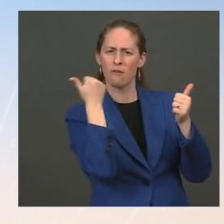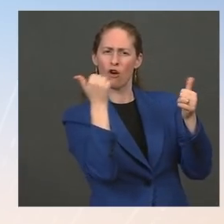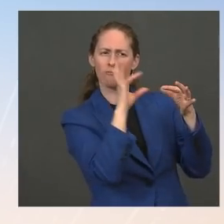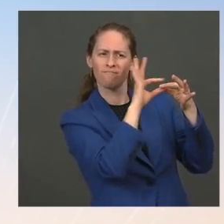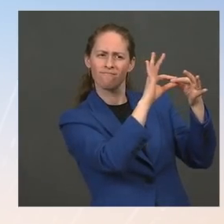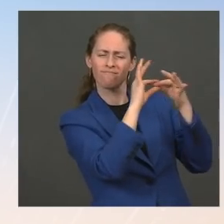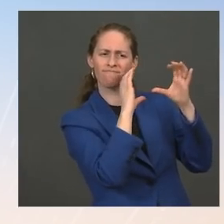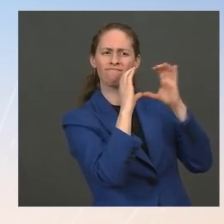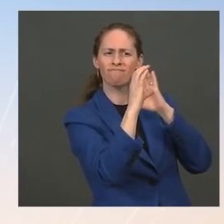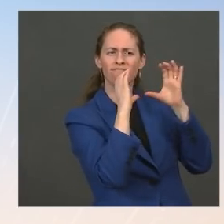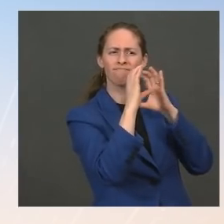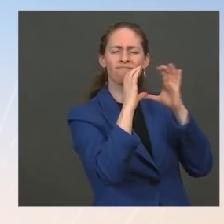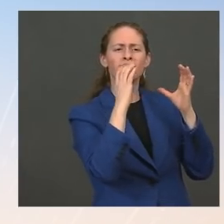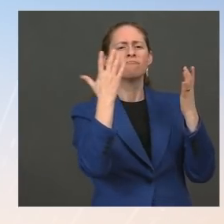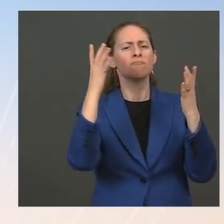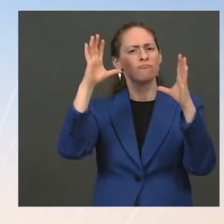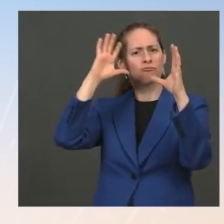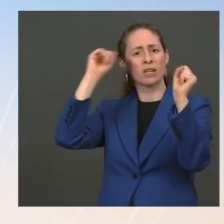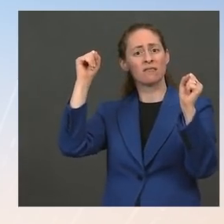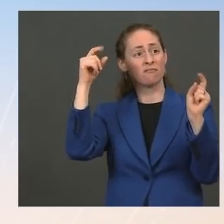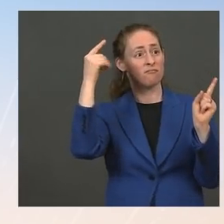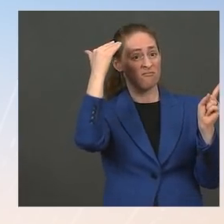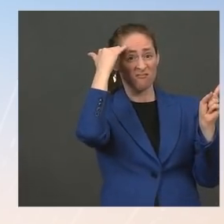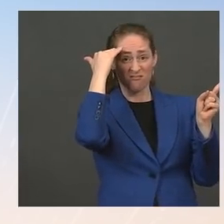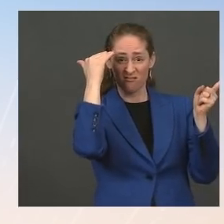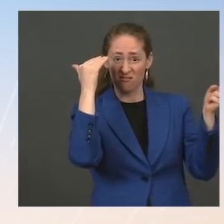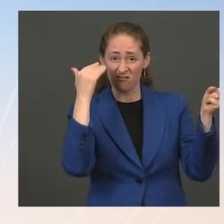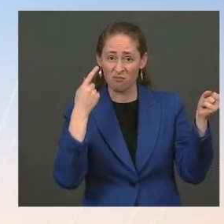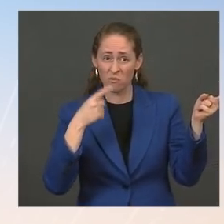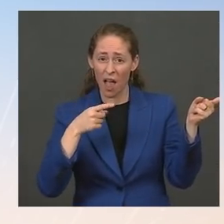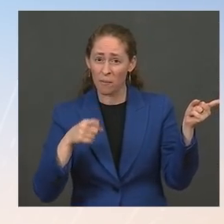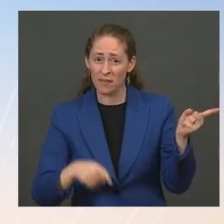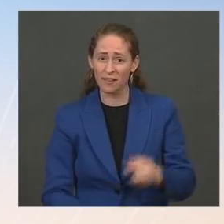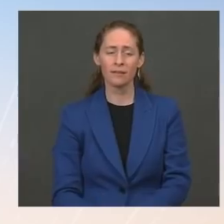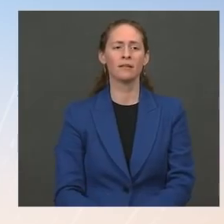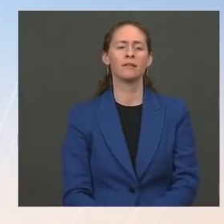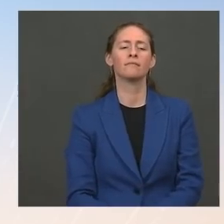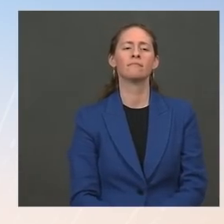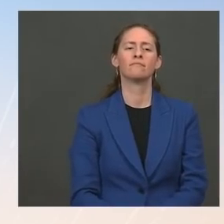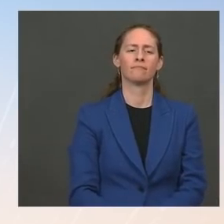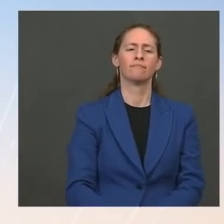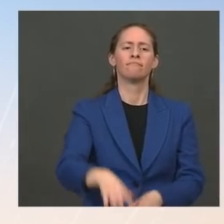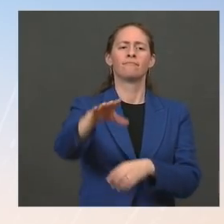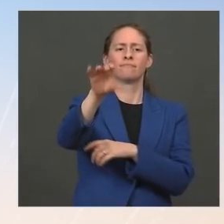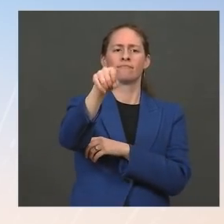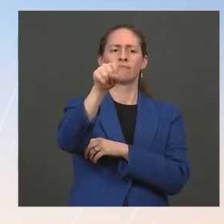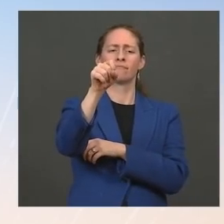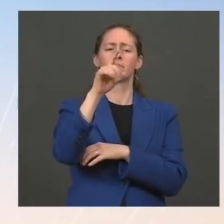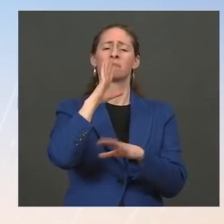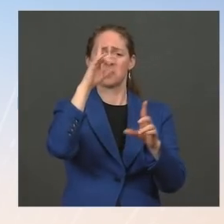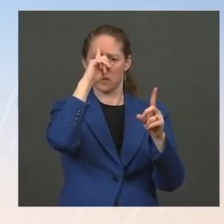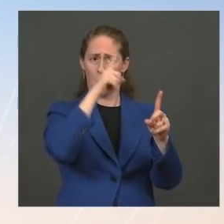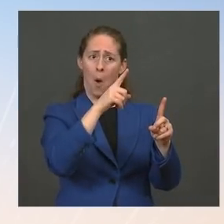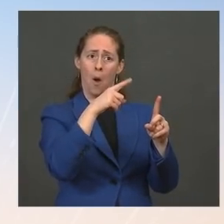our best approach here is through diplomacy. That is the preferable approach. So, I'm not going to give a timeline for when that would end.